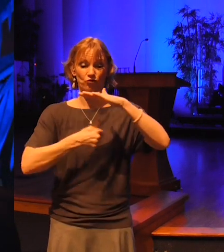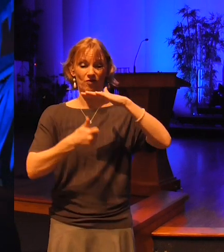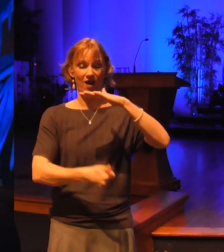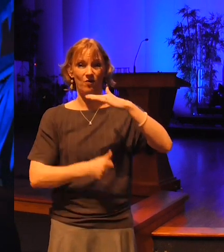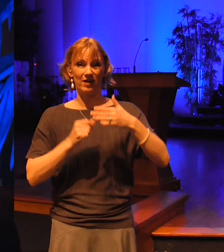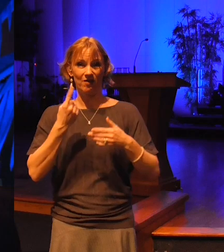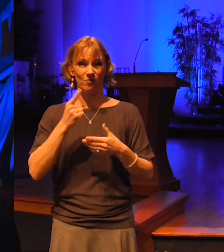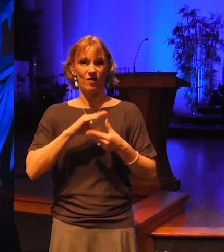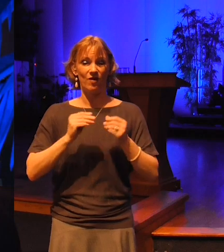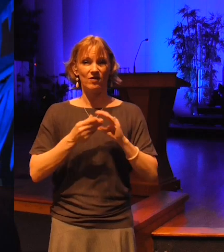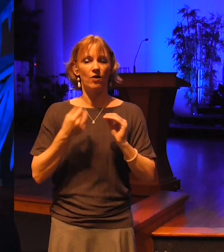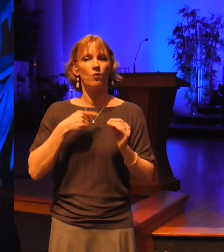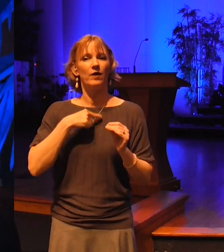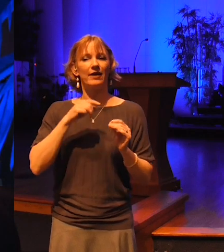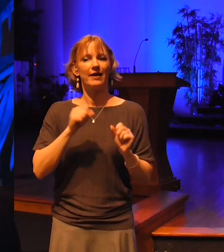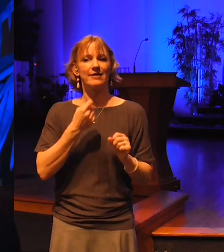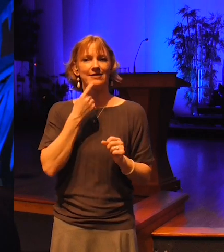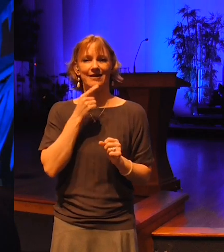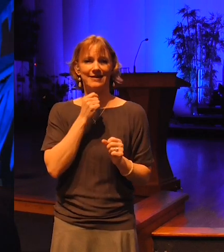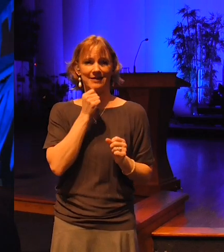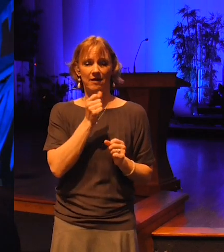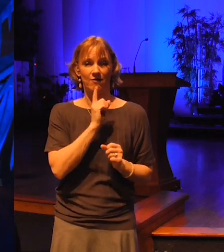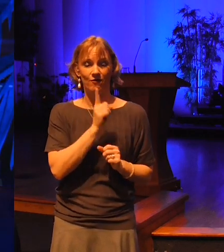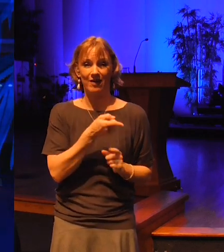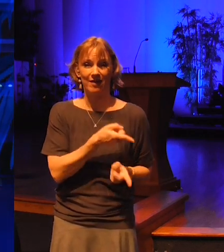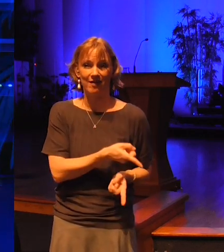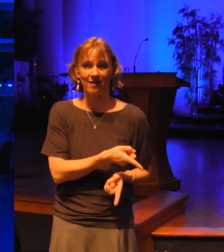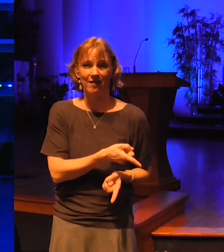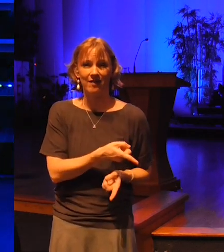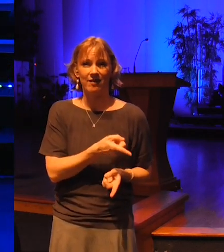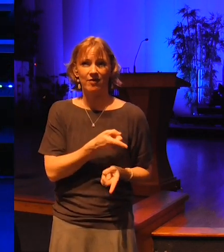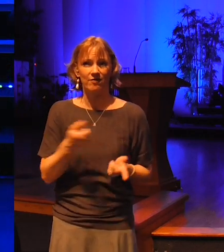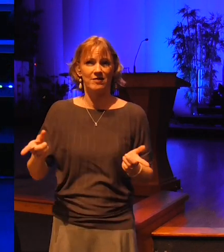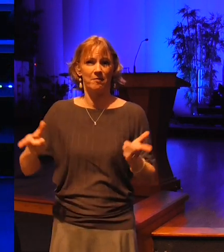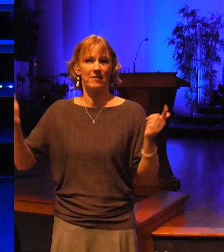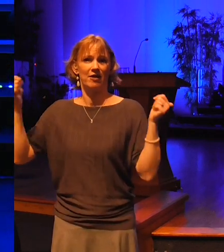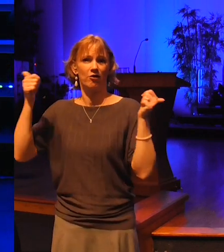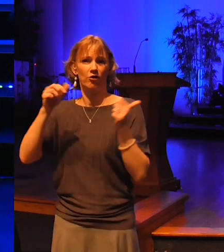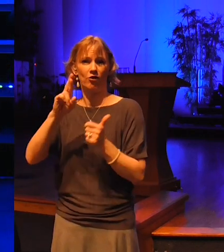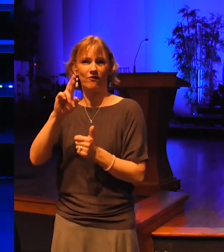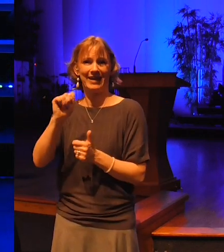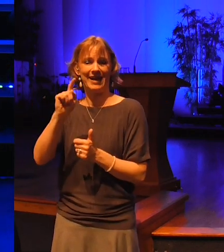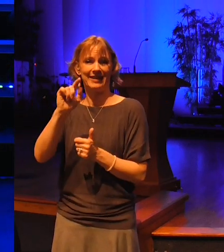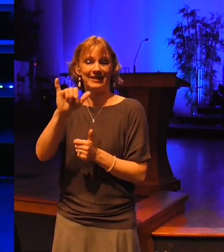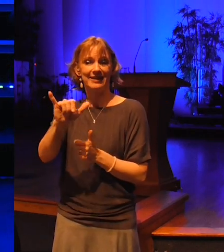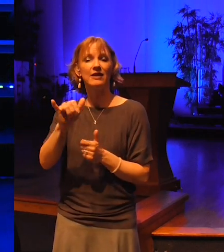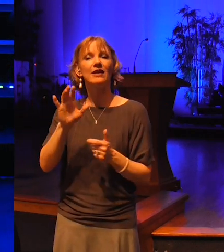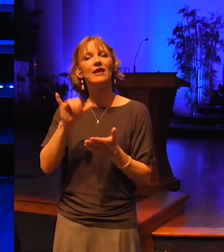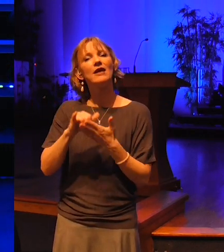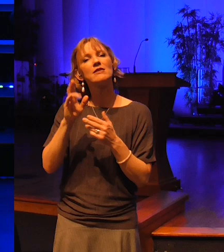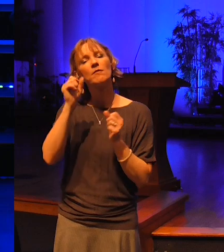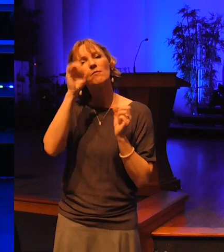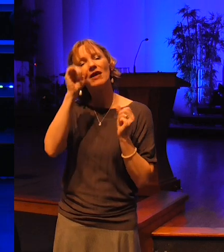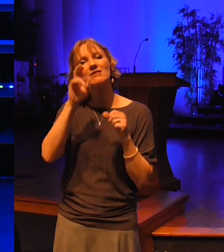it's not real there's a greater reality that's the amazing nature of the Christ's life is when we can